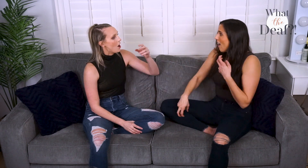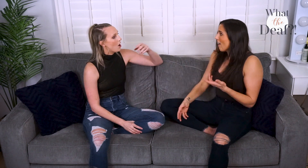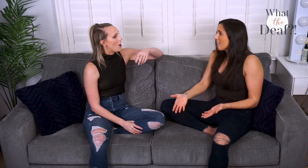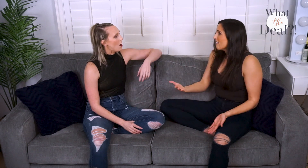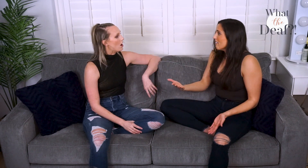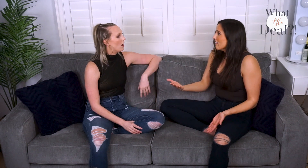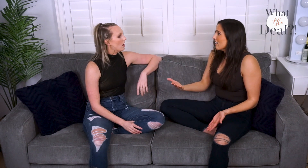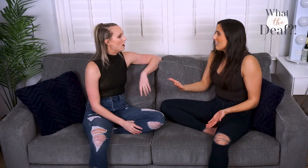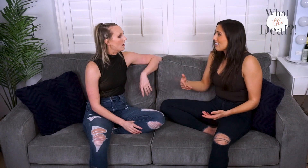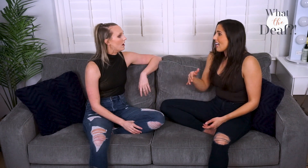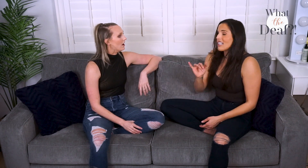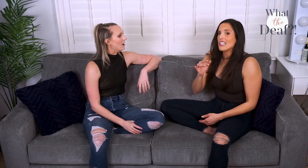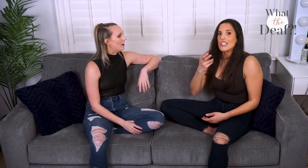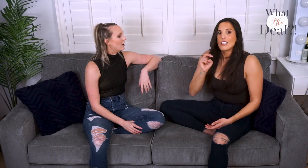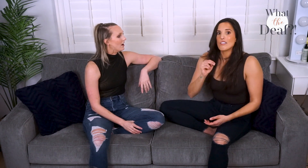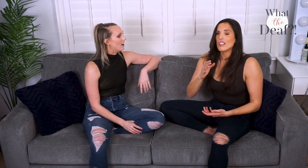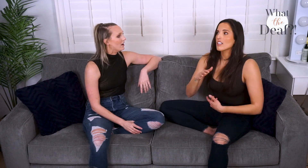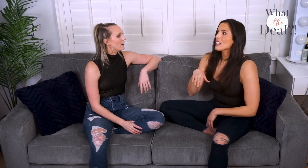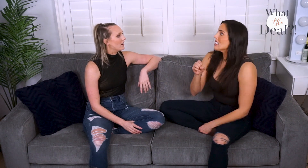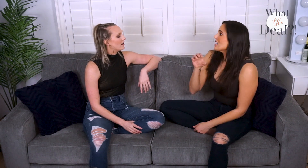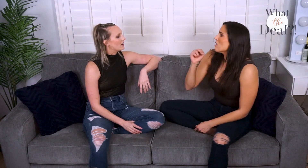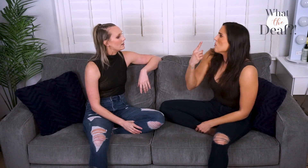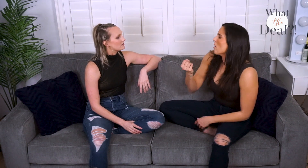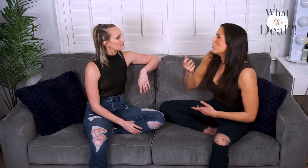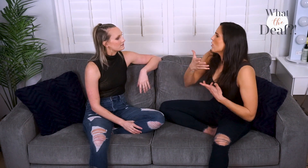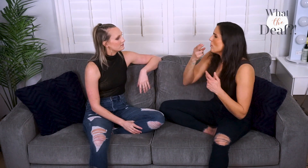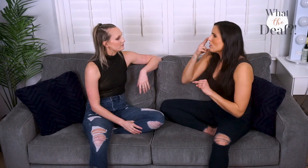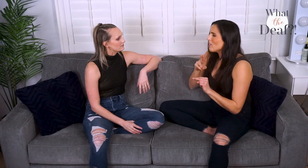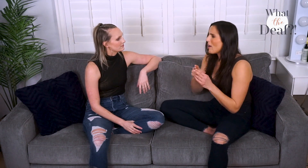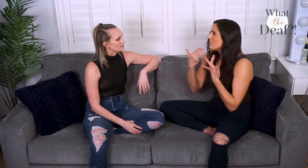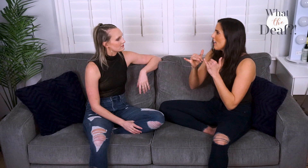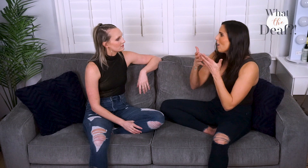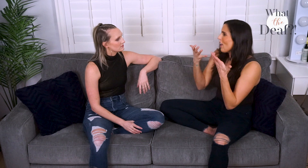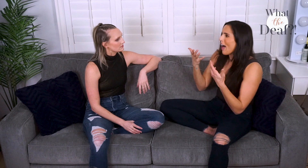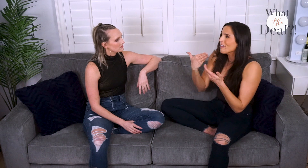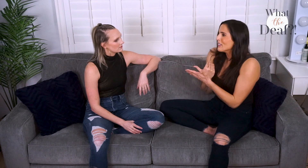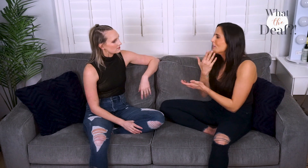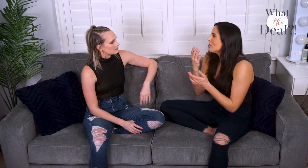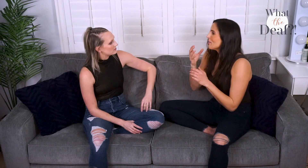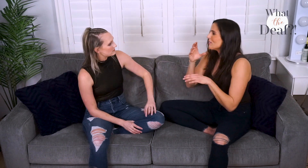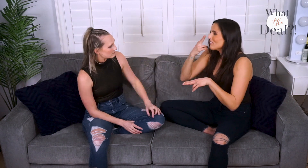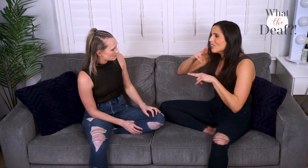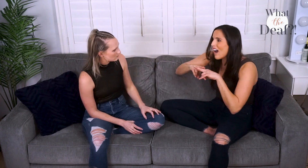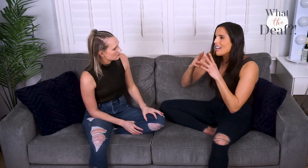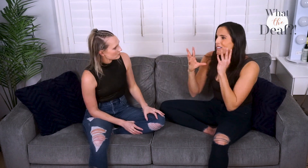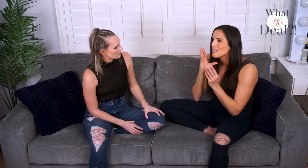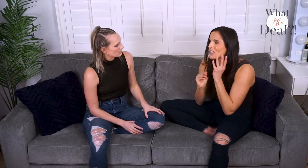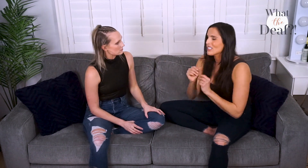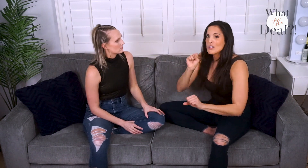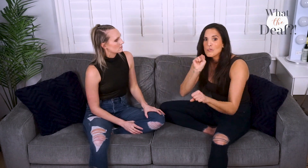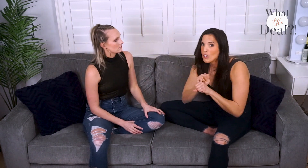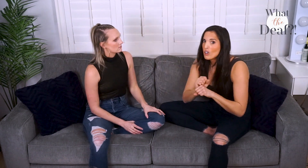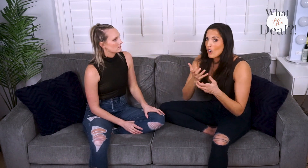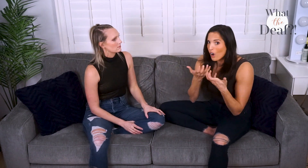It's been tough. Even season one was so much fun, and there was a lot of new journeys and experiences,